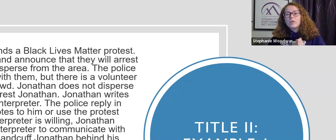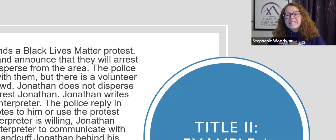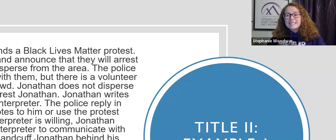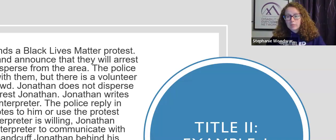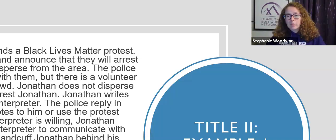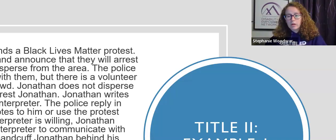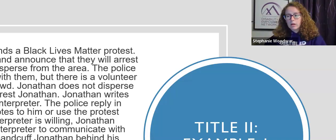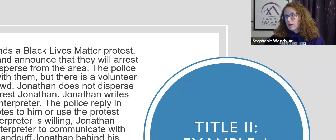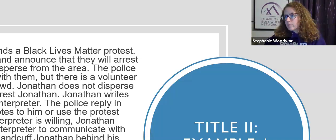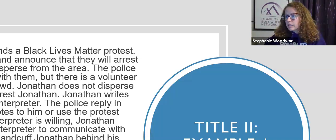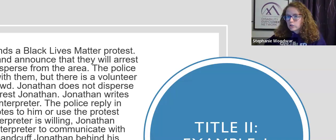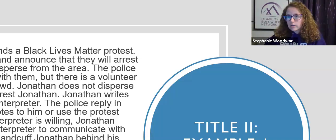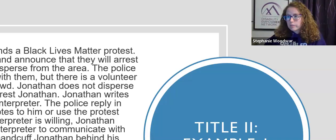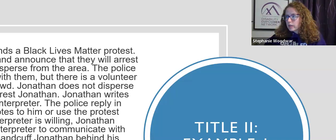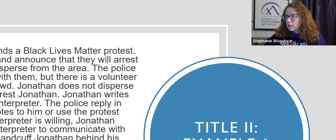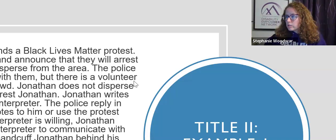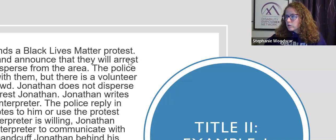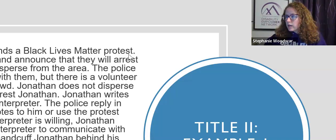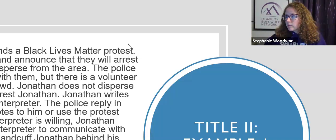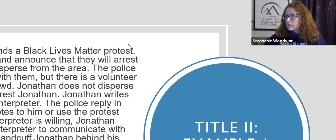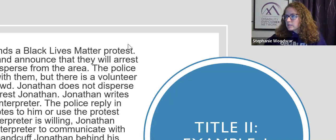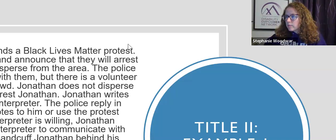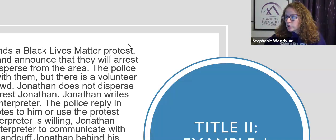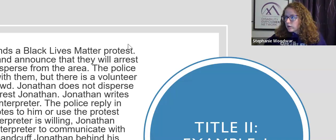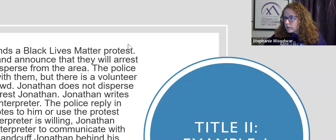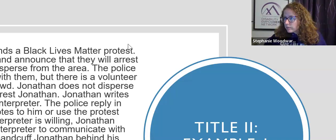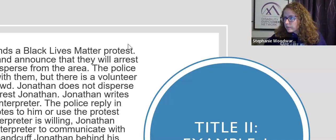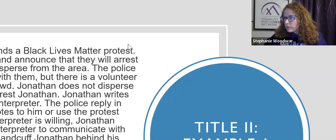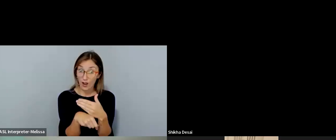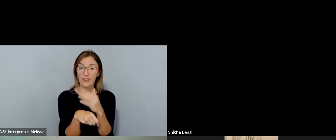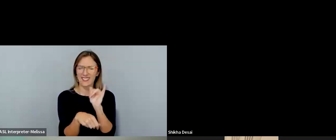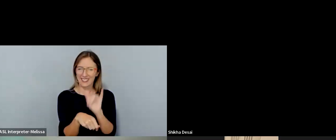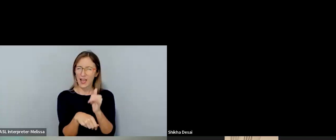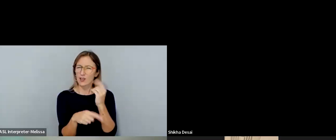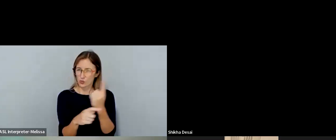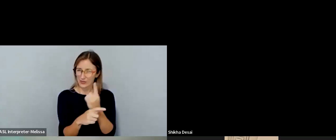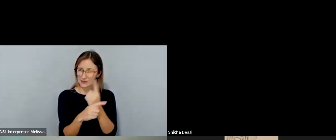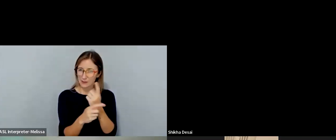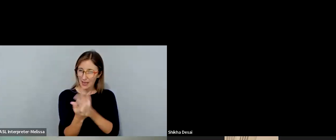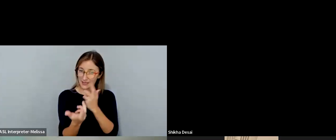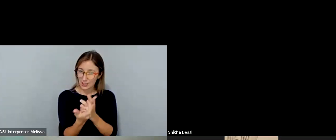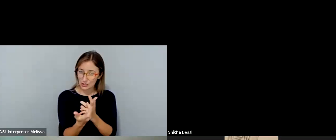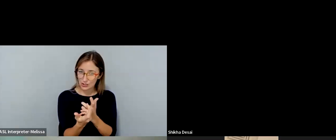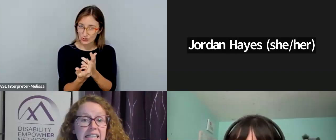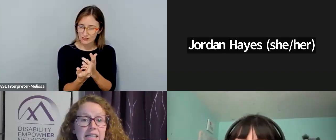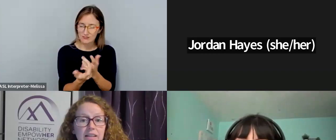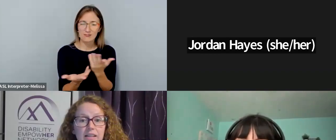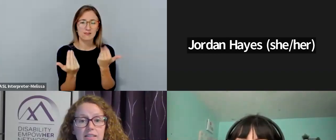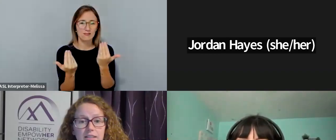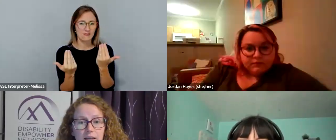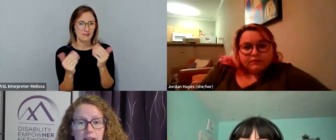will the protester interpreter due? Second question: Can the police handcuffed Jonathan behind his back? Is his request to be handcuffed in